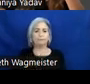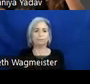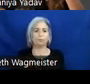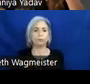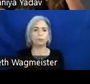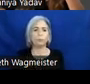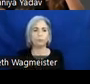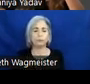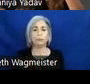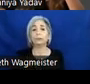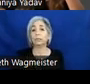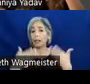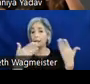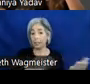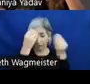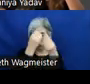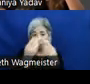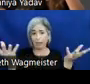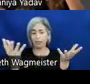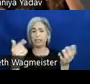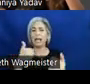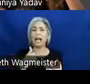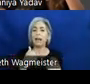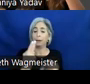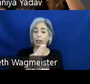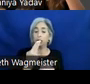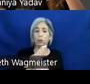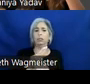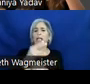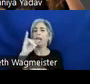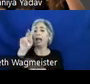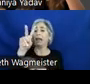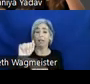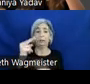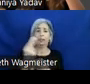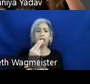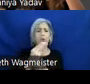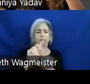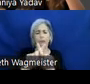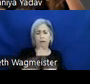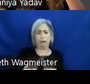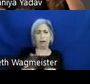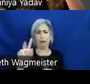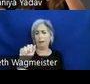Based on this information, Ivan uses many different applications on both mobile and desktop